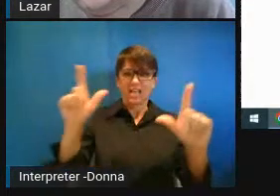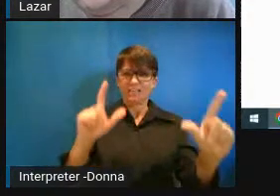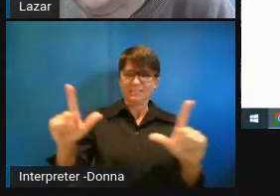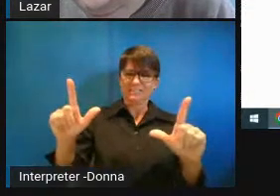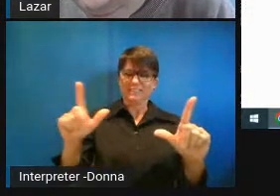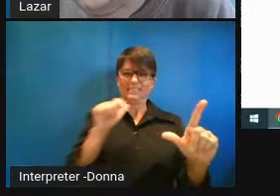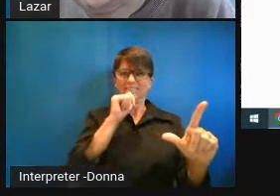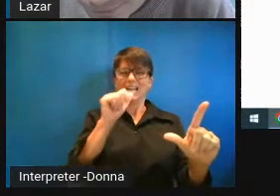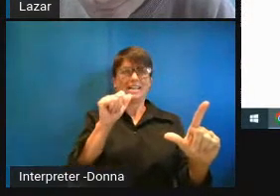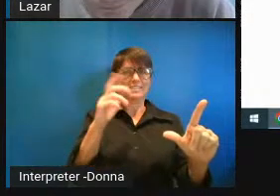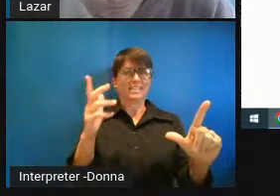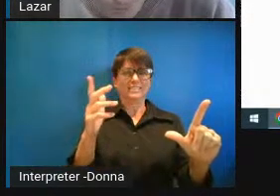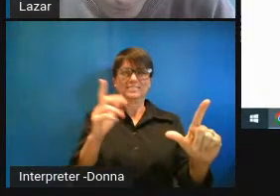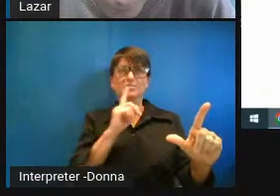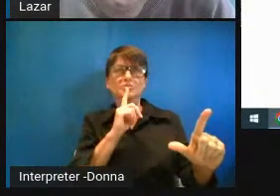have one call to action. Decide.